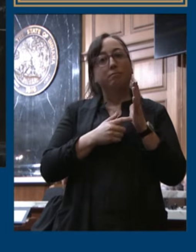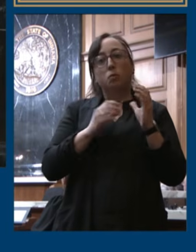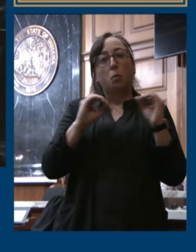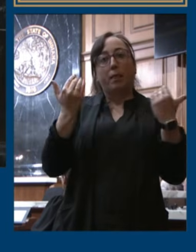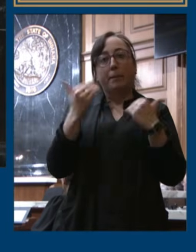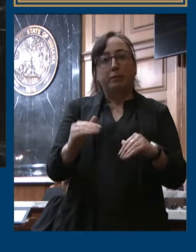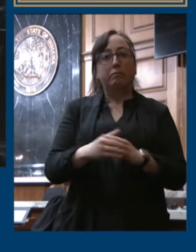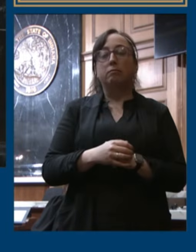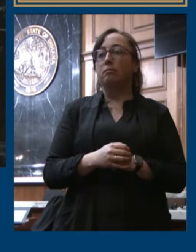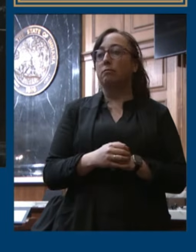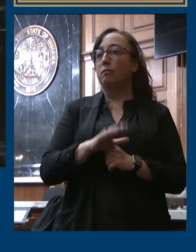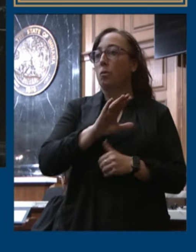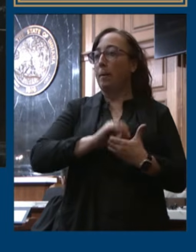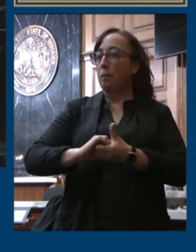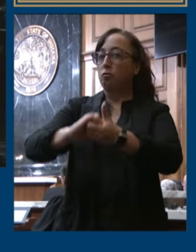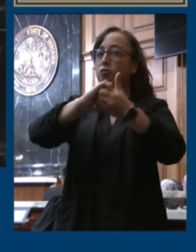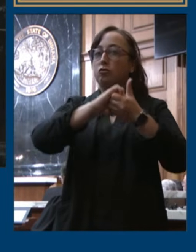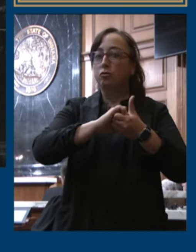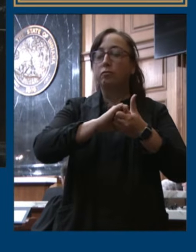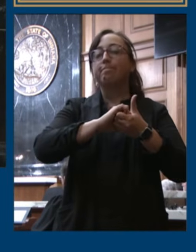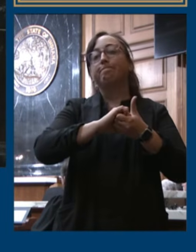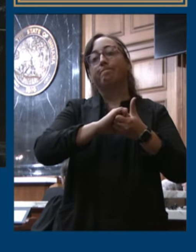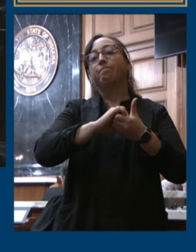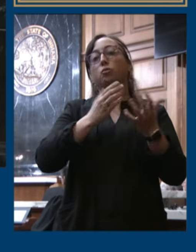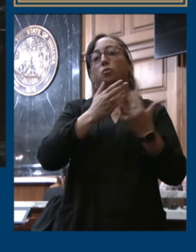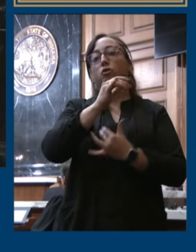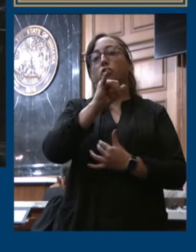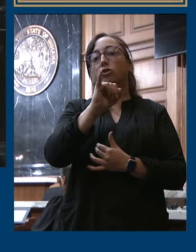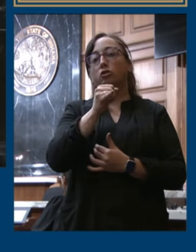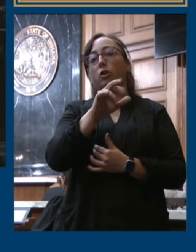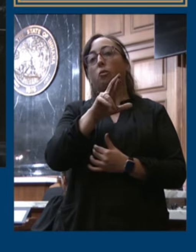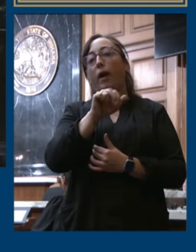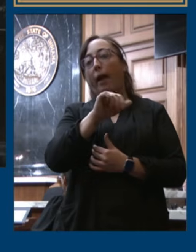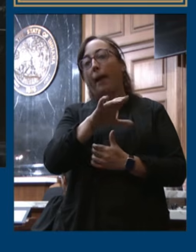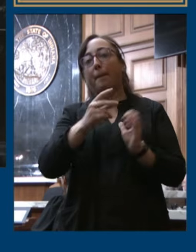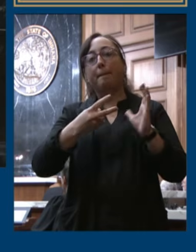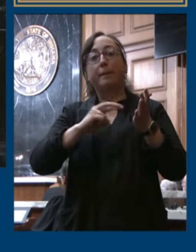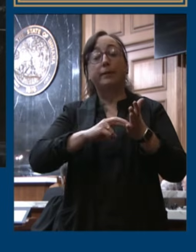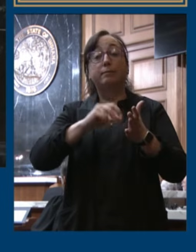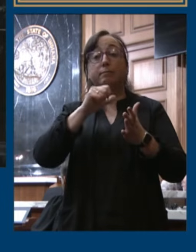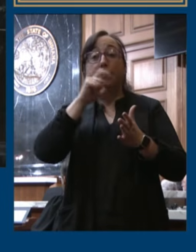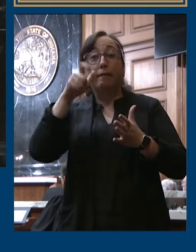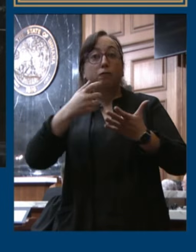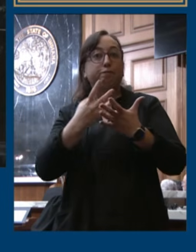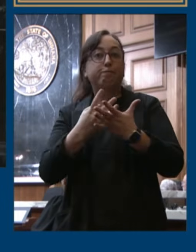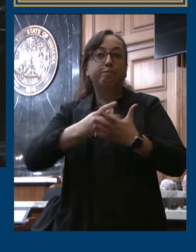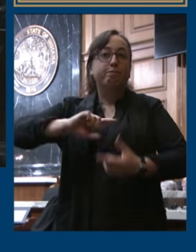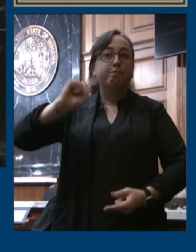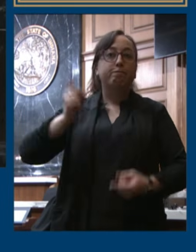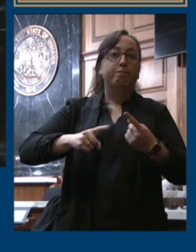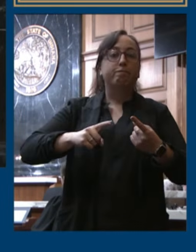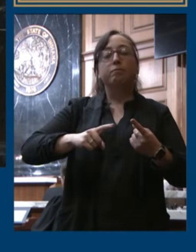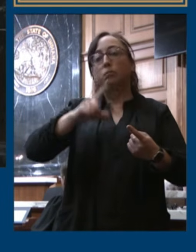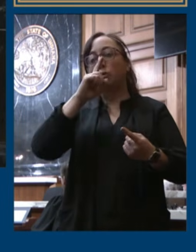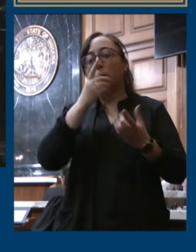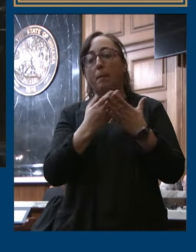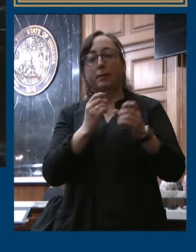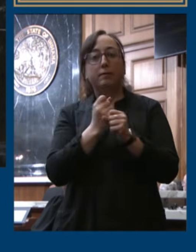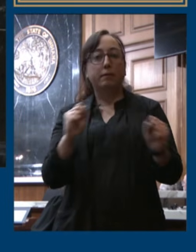THEIR COLLABORATION THROUGH JRAC HAS REDUCED UNNECESSARY DETENTION, IMPROVED SUPERVISION OUTCOMES, AND STRENGTHENED PUBLIC SAFETY.